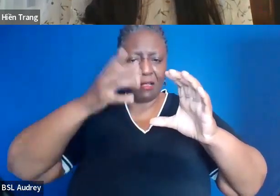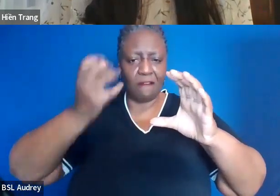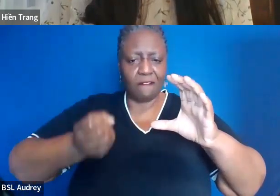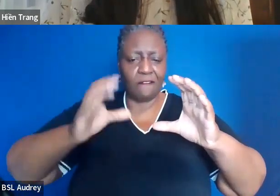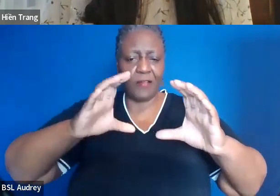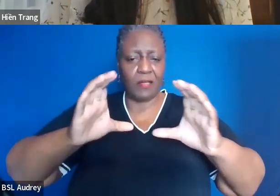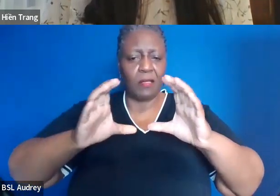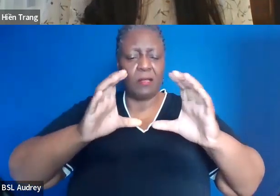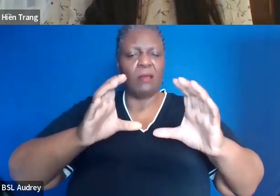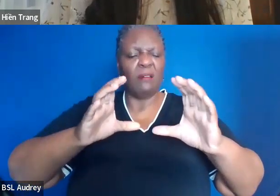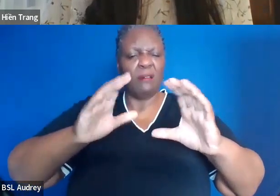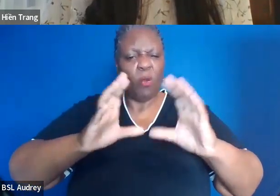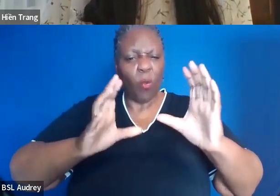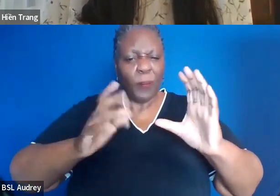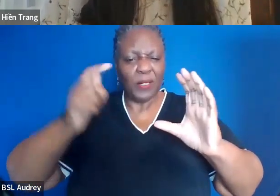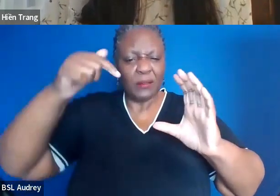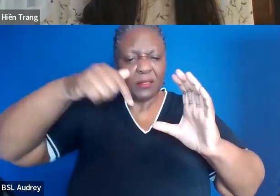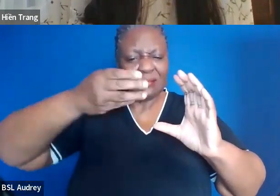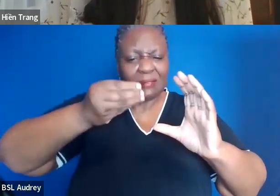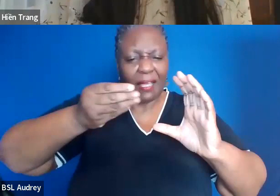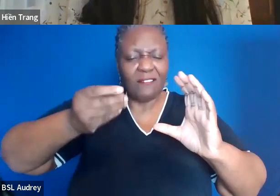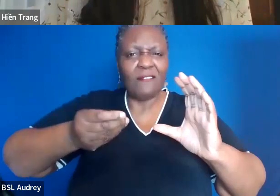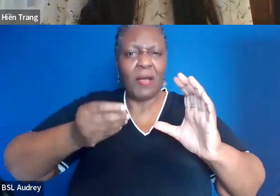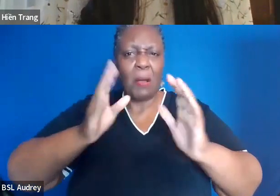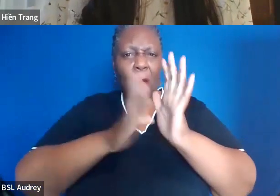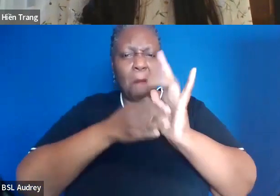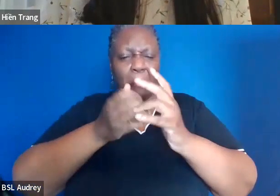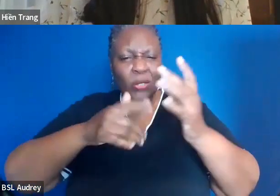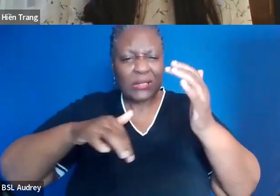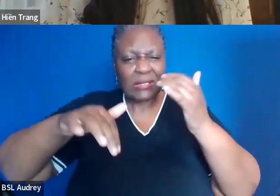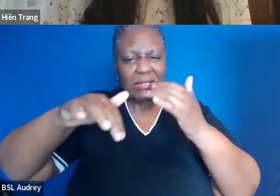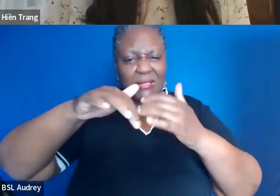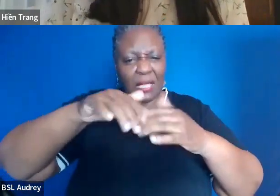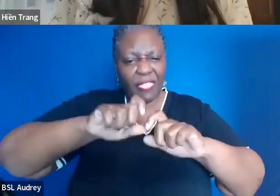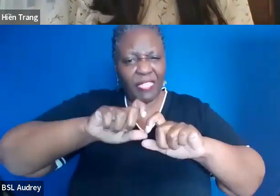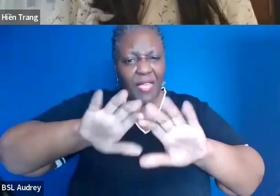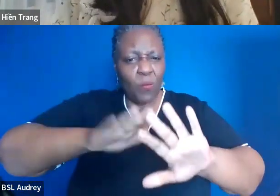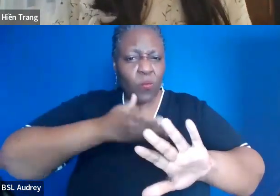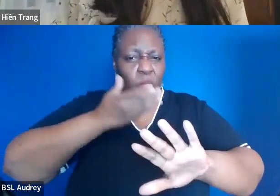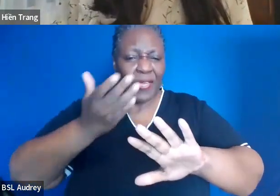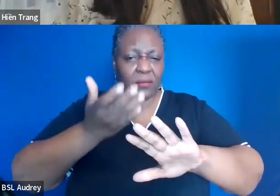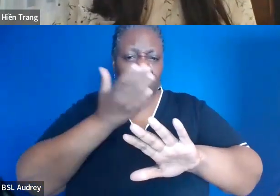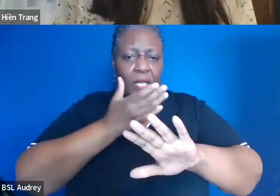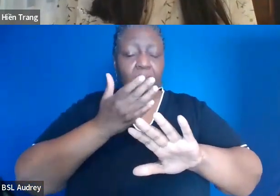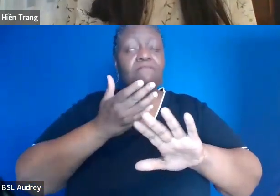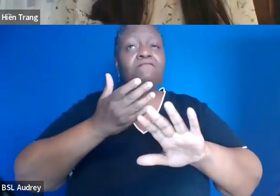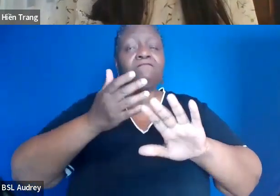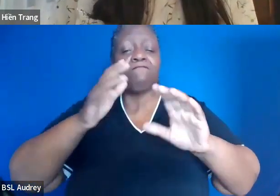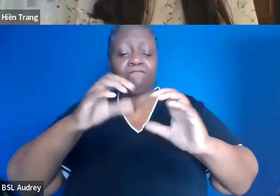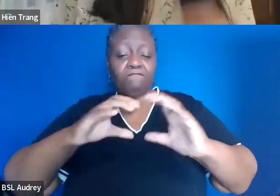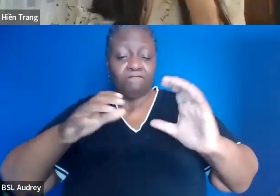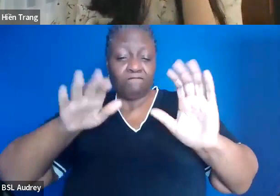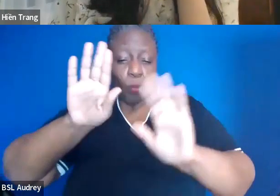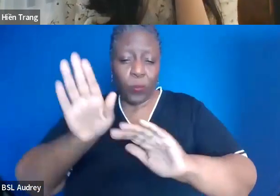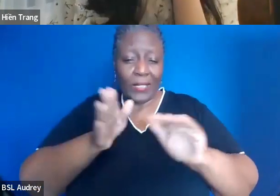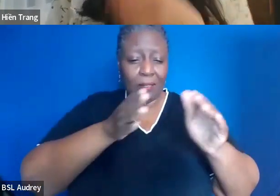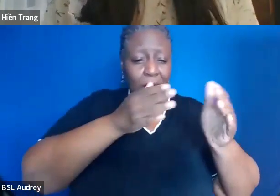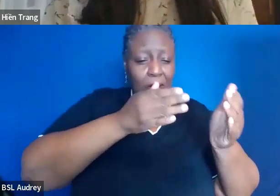The damp opening bears moss without shame A wind blows deeply through, making music